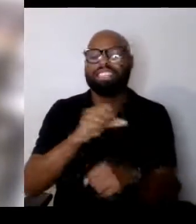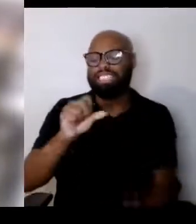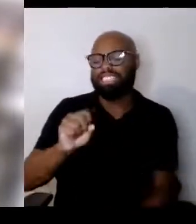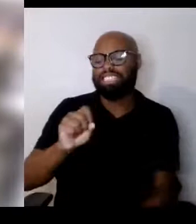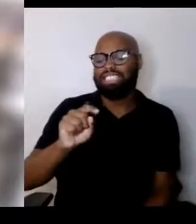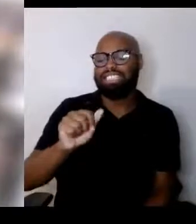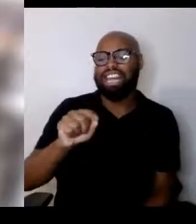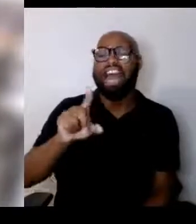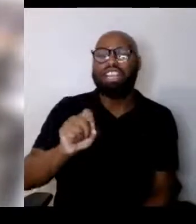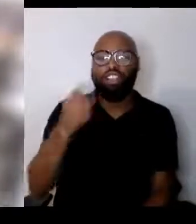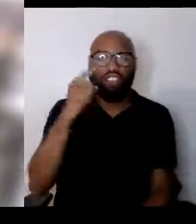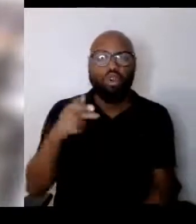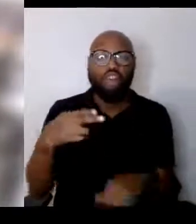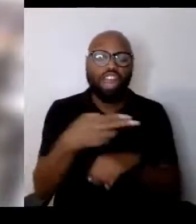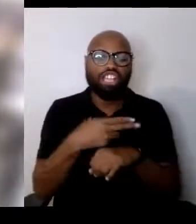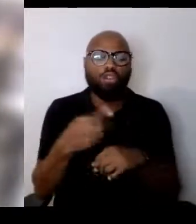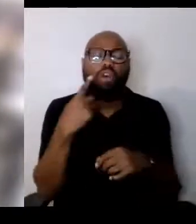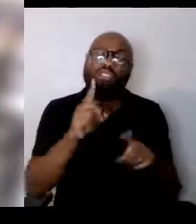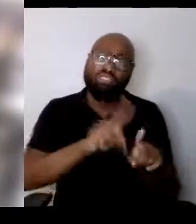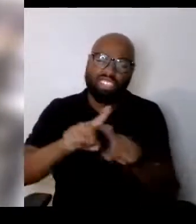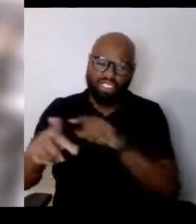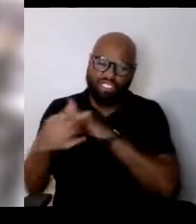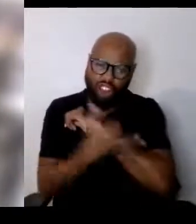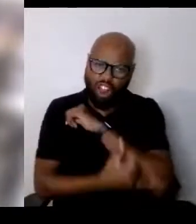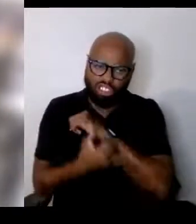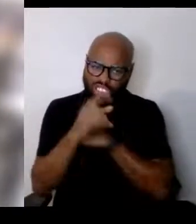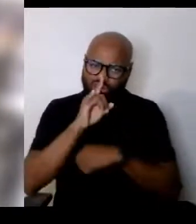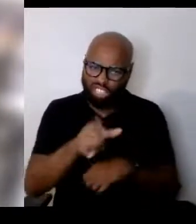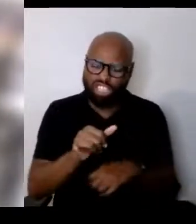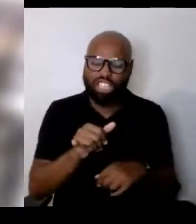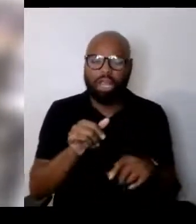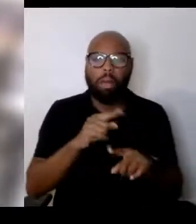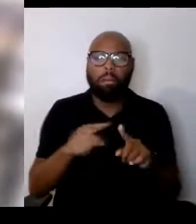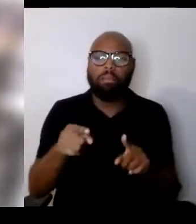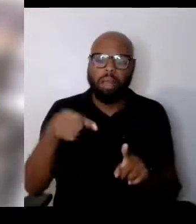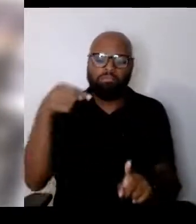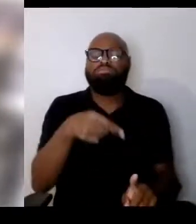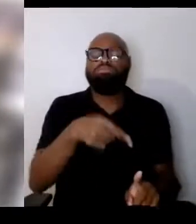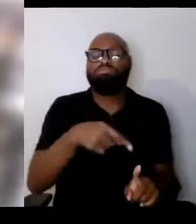well it's for a lot of different countries, but it's designated to Haiti, which is my country of origin.